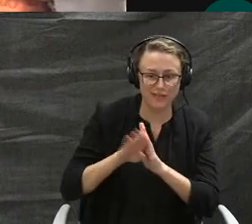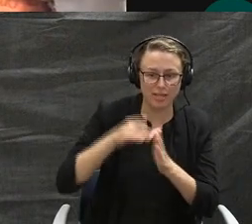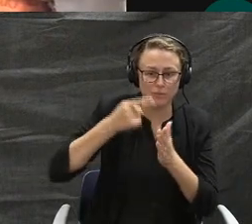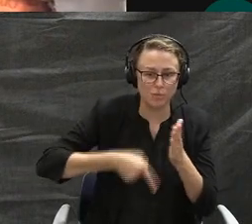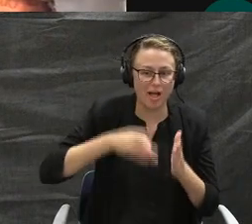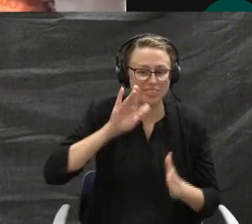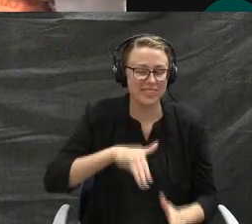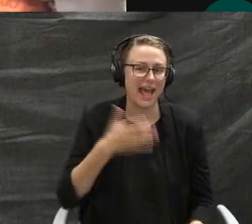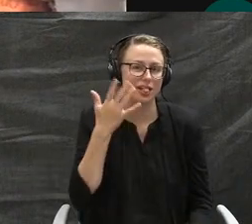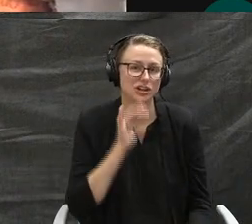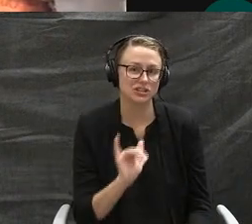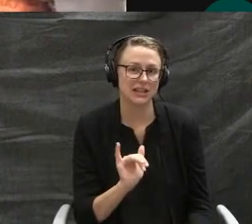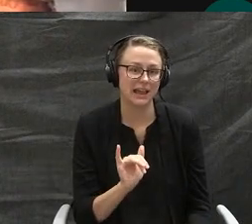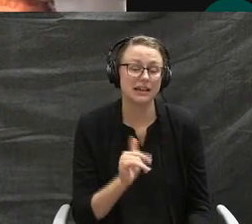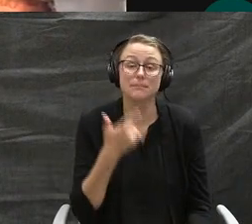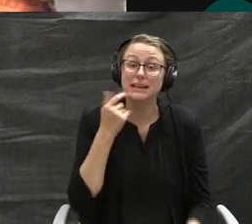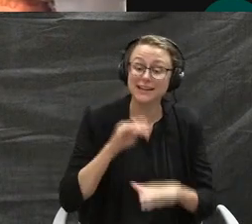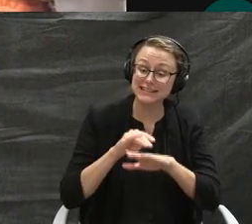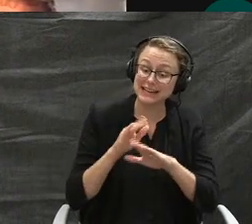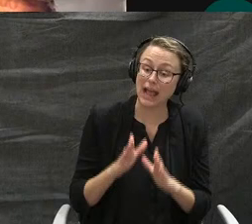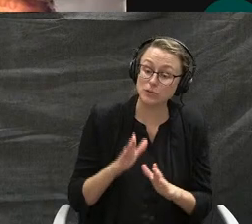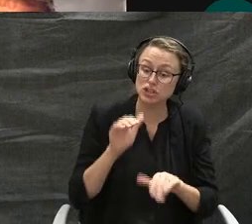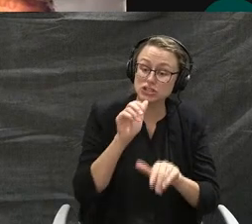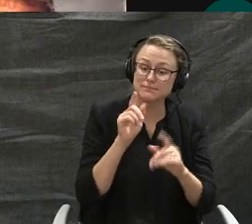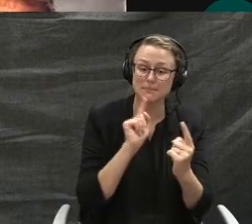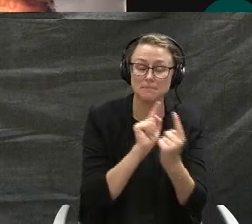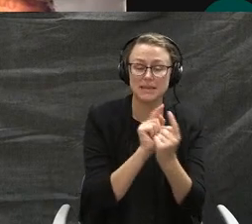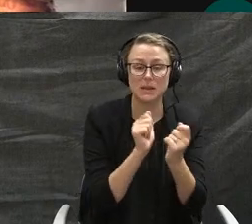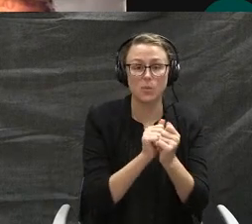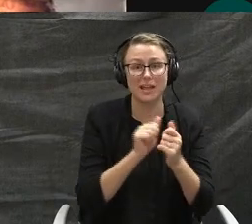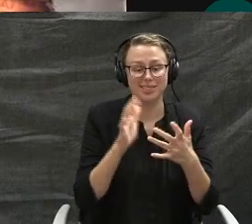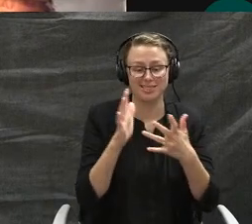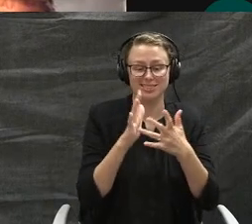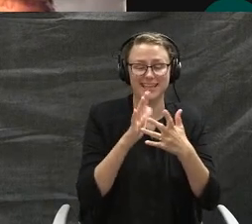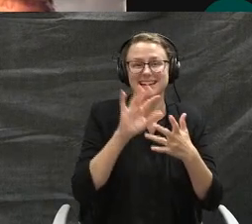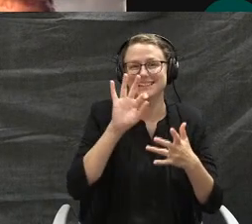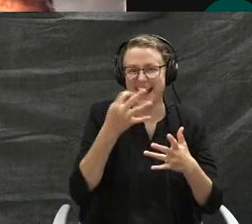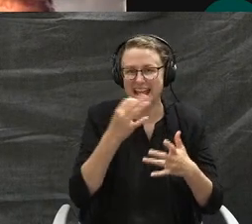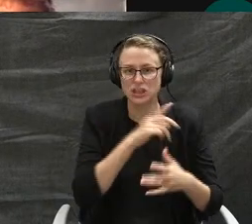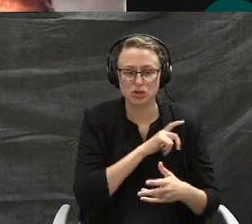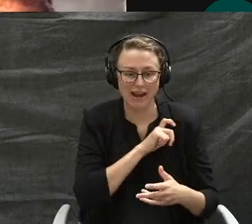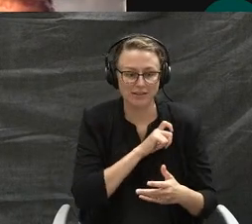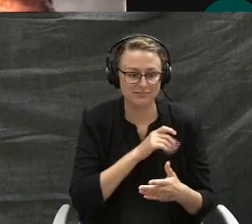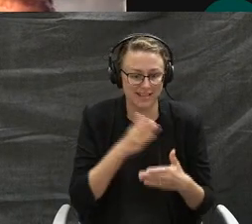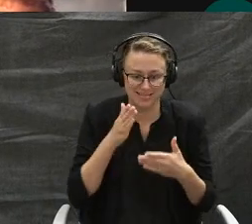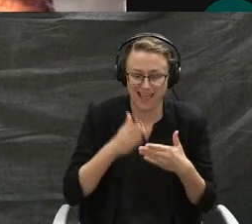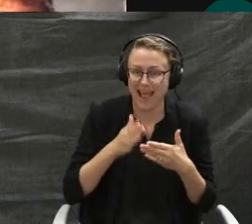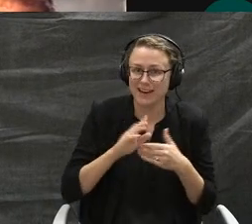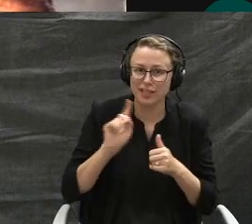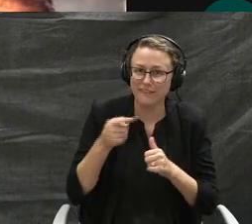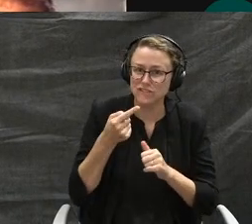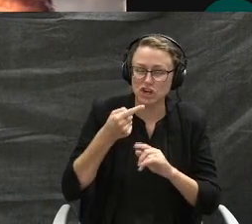they do meet councilors meet with their 9th graders. By the end of the first month, so that counseling pieces